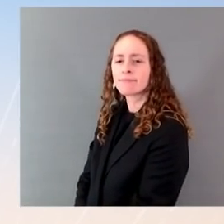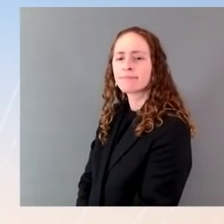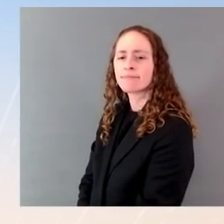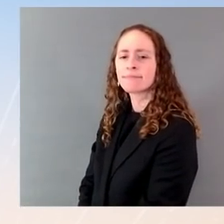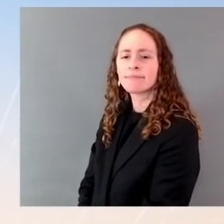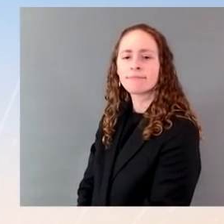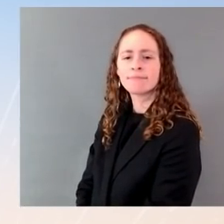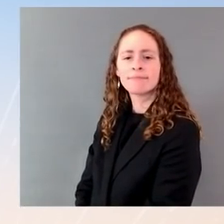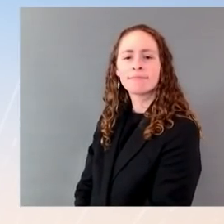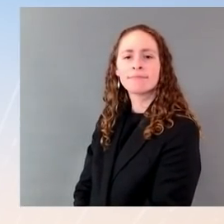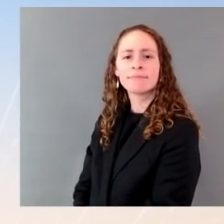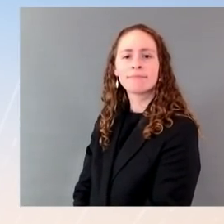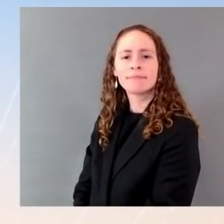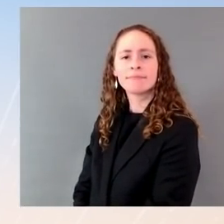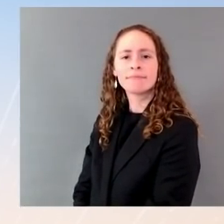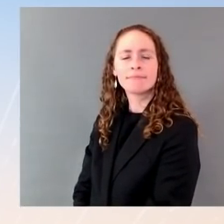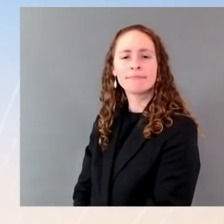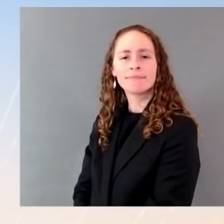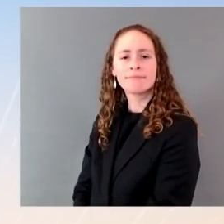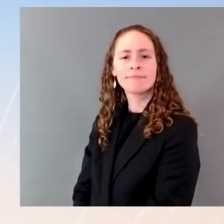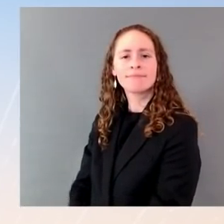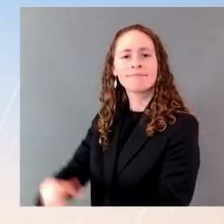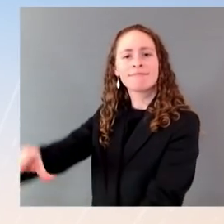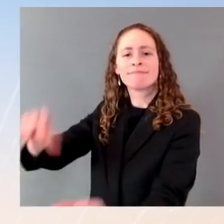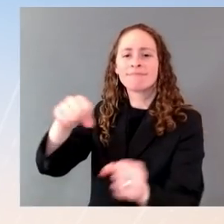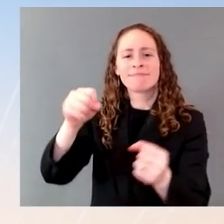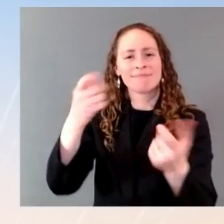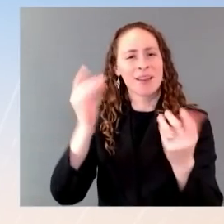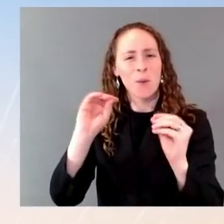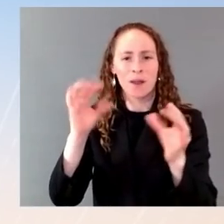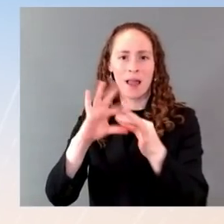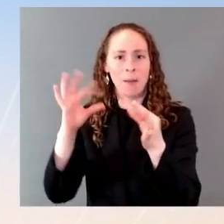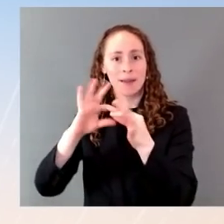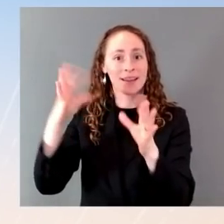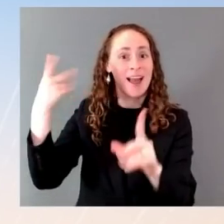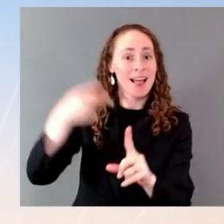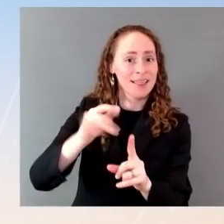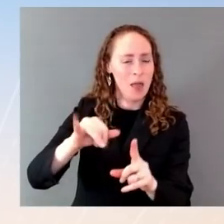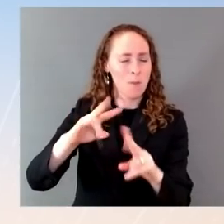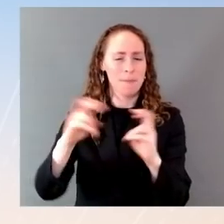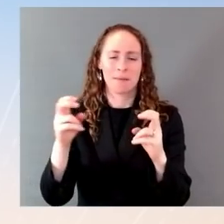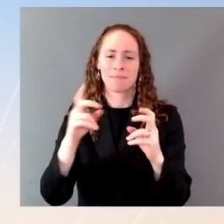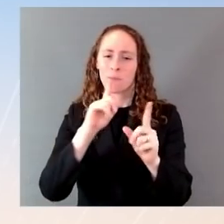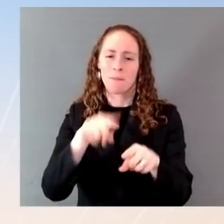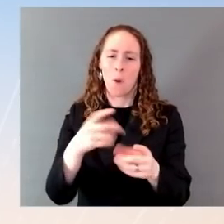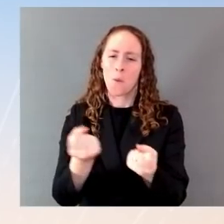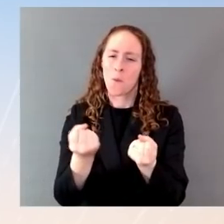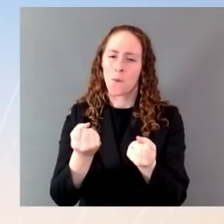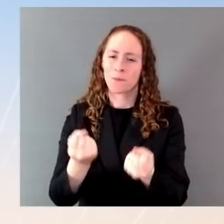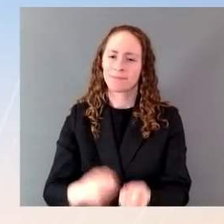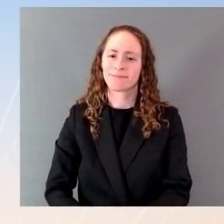Go ahead. The Press: I just wanted to ask you about the debt ceiling. It looks like there was some movement on that. Can you tell us whether you --